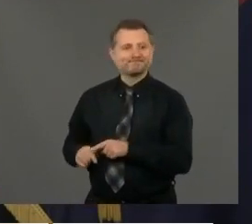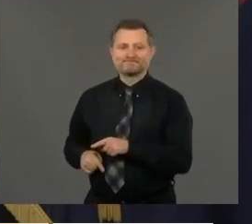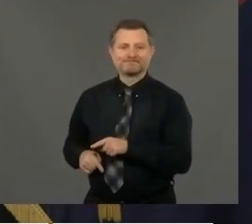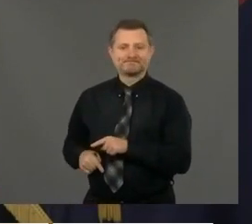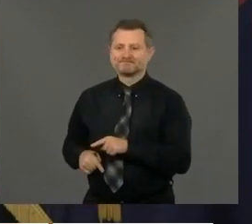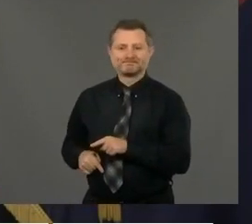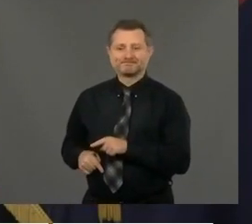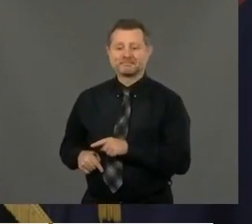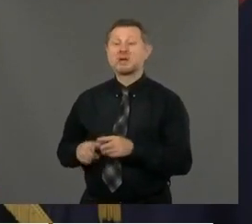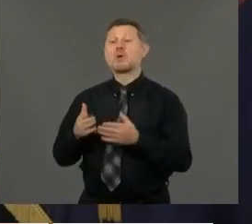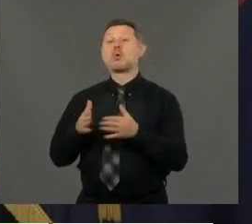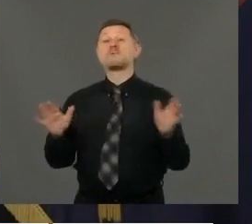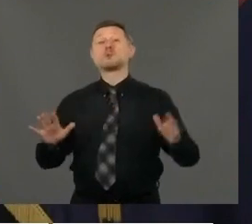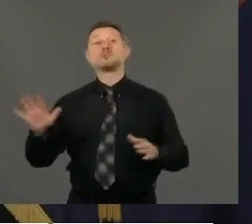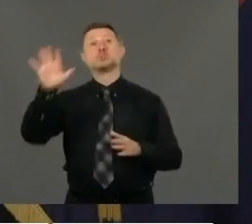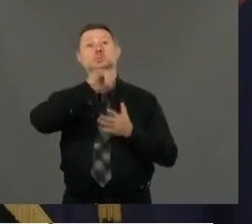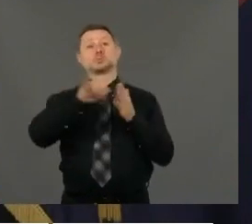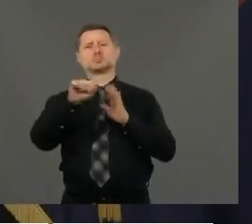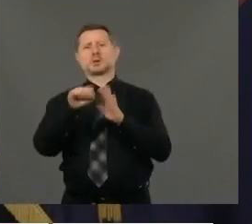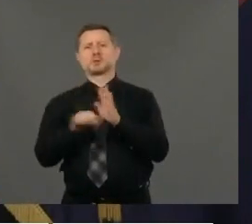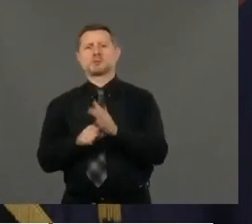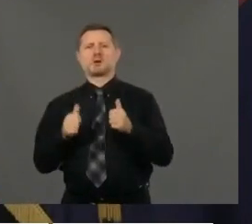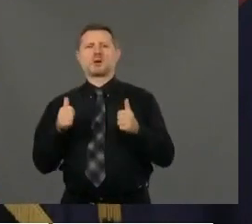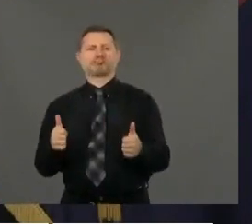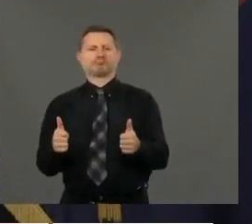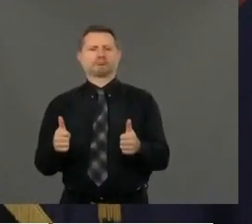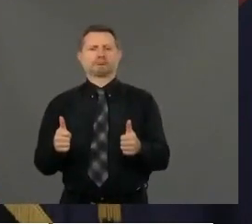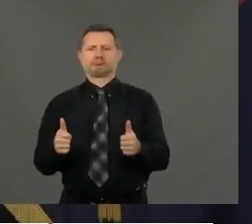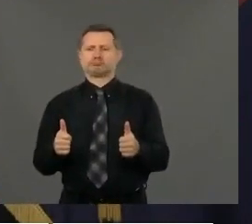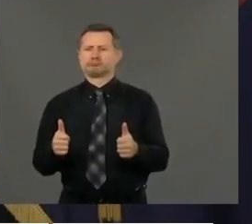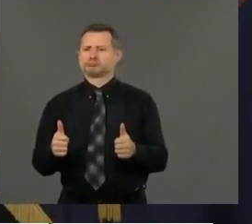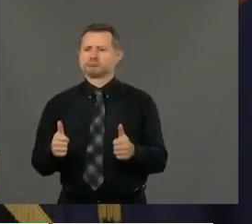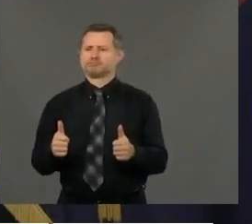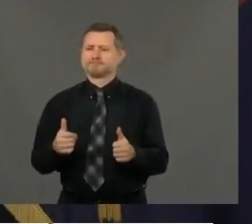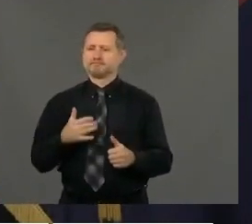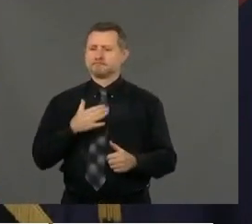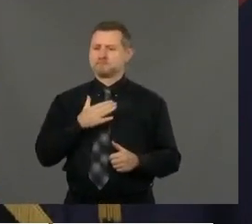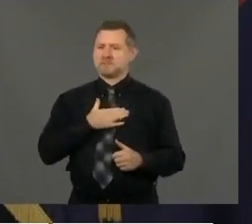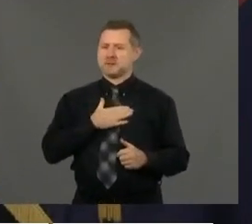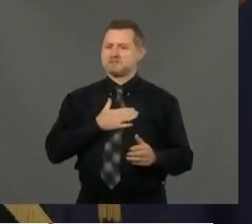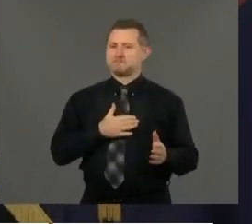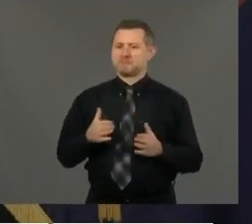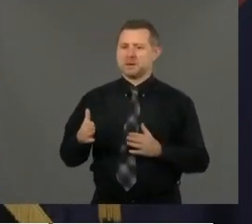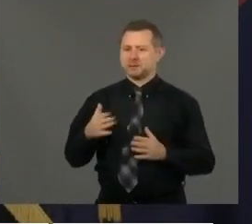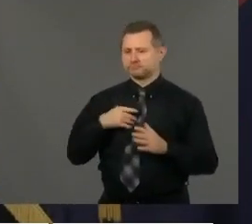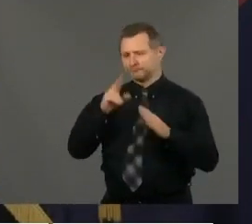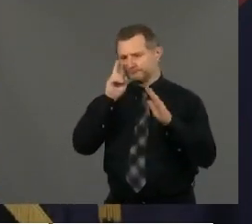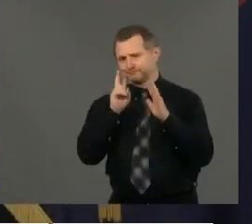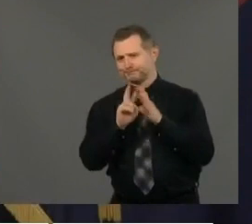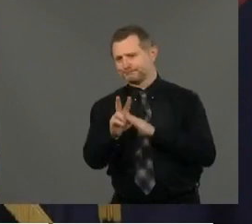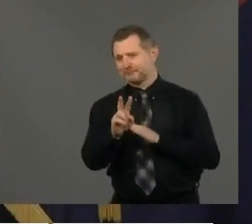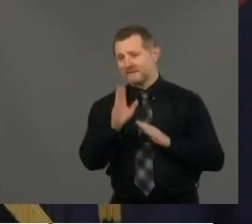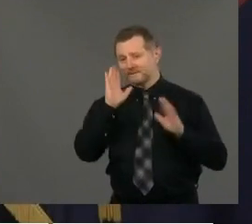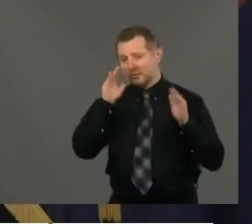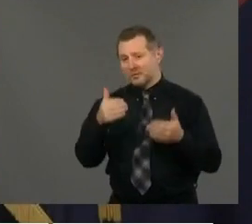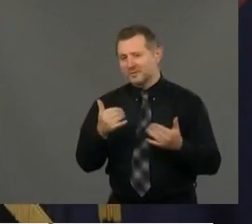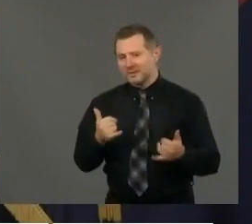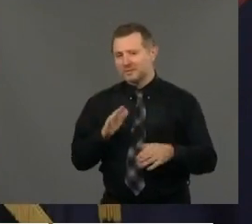ESPECIALLY DOWNSTATE NEW YORK AND LONG ISLAND.